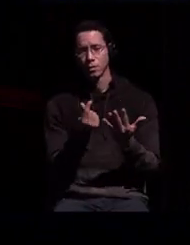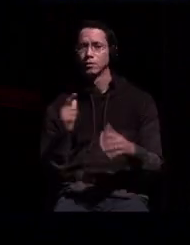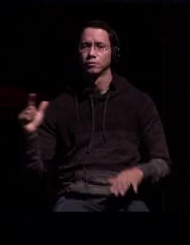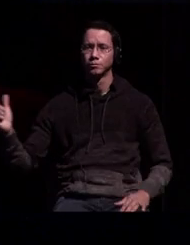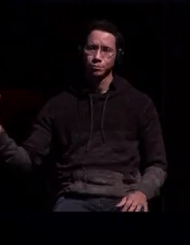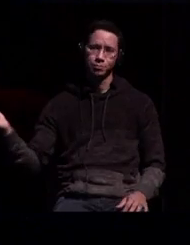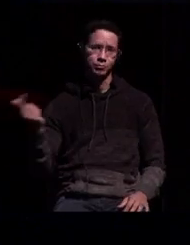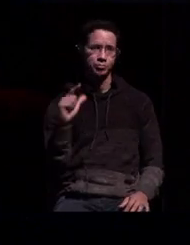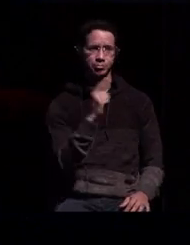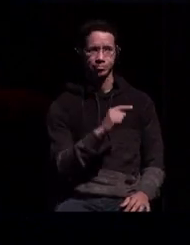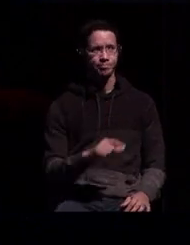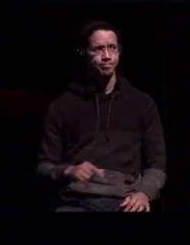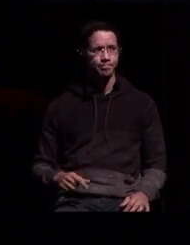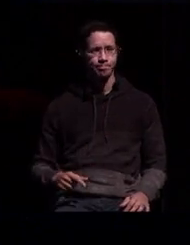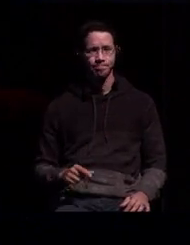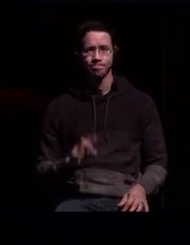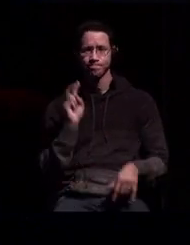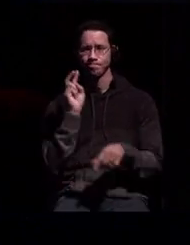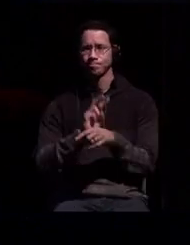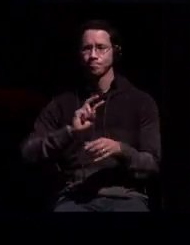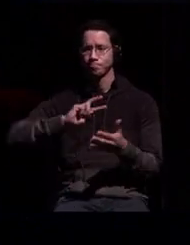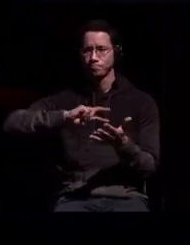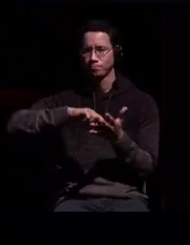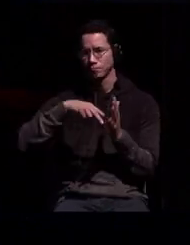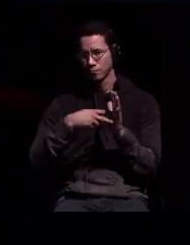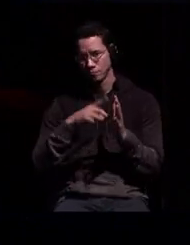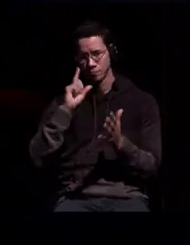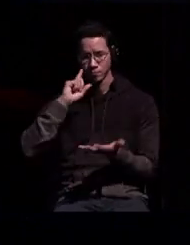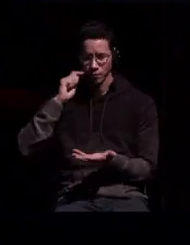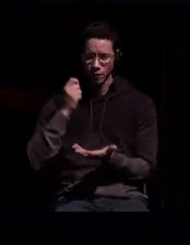for conducting real work on gender-based tourism.